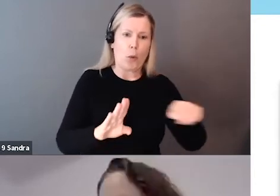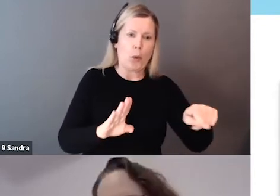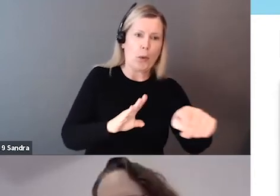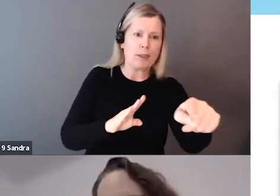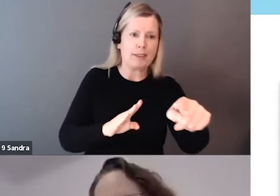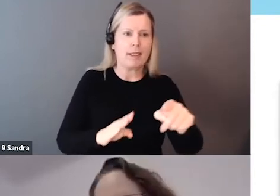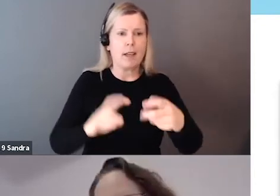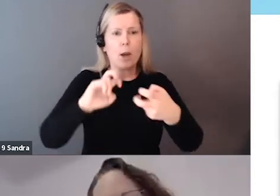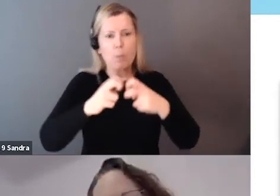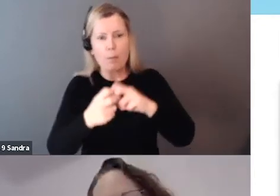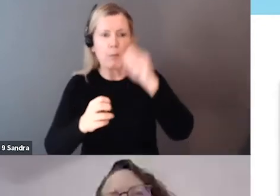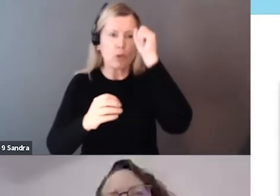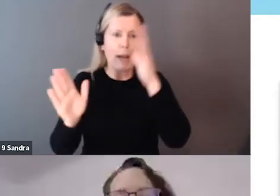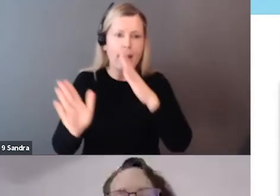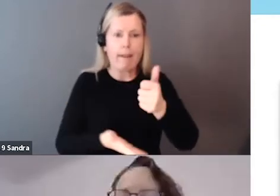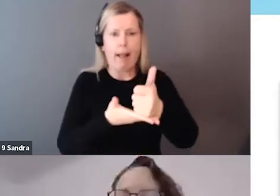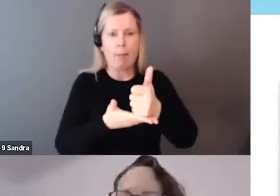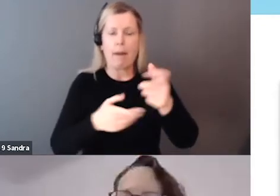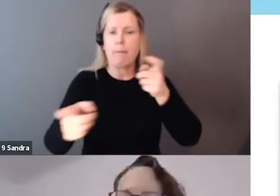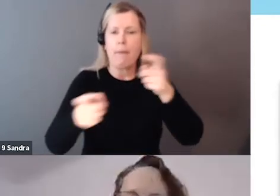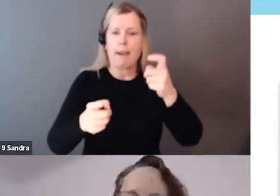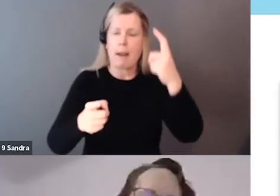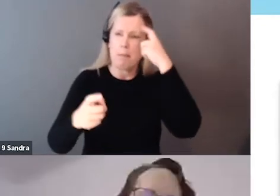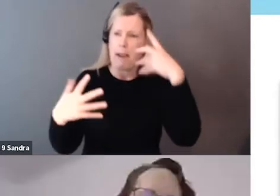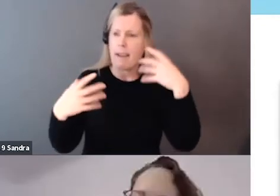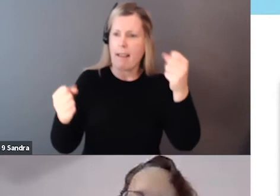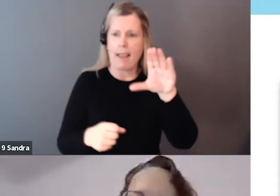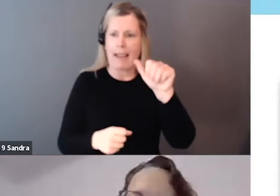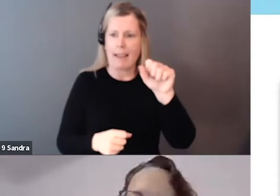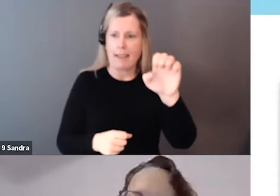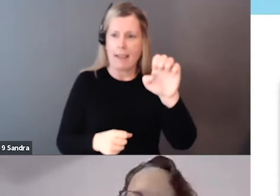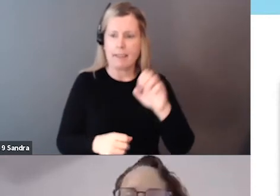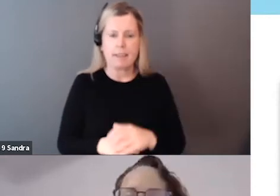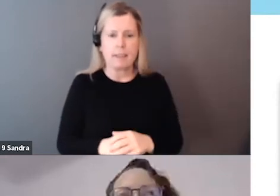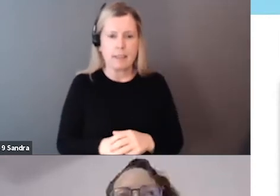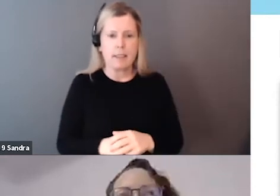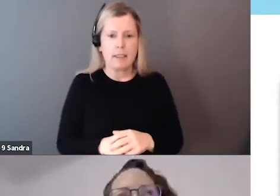Return to Work. We developed the guide based on these interviews that I just described.